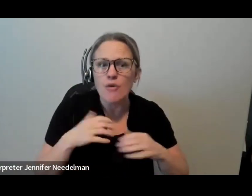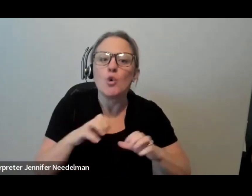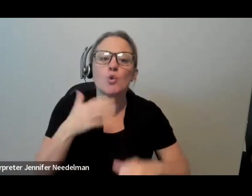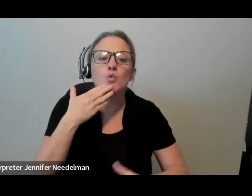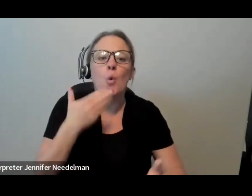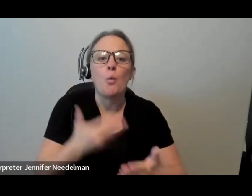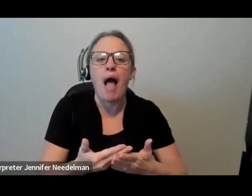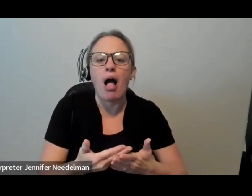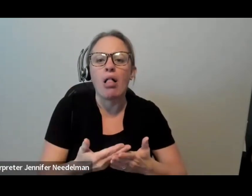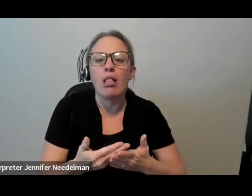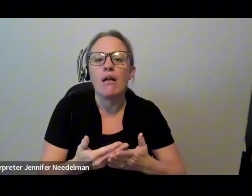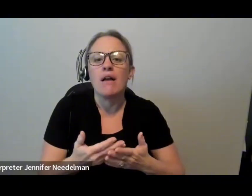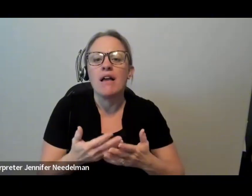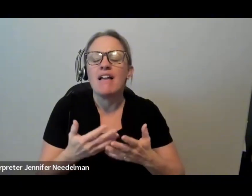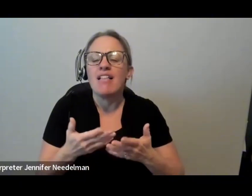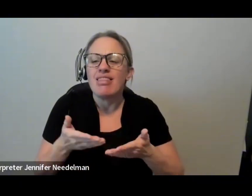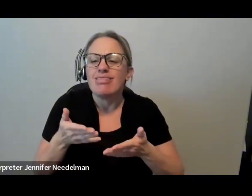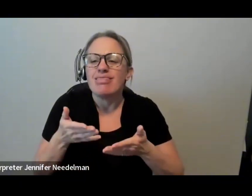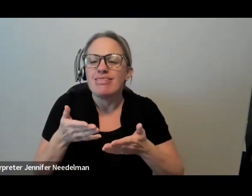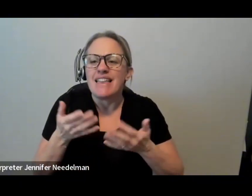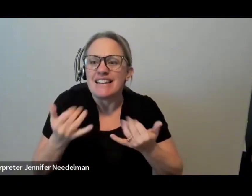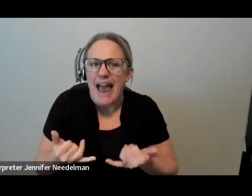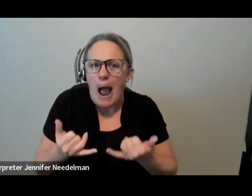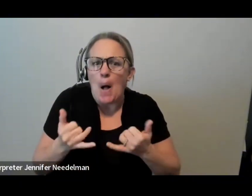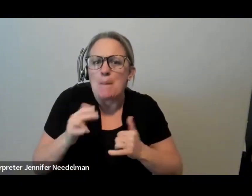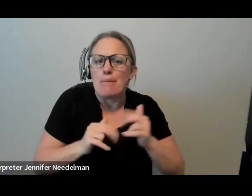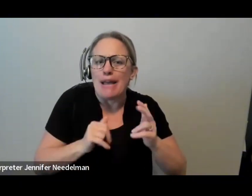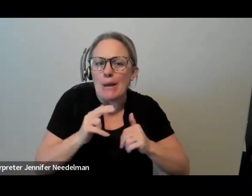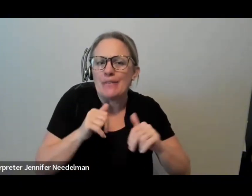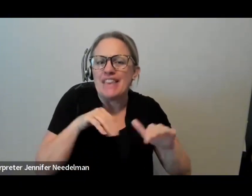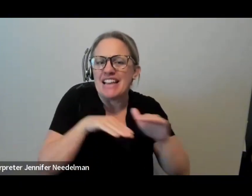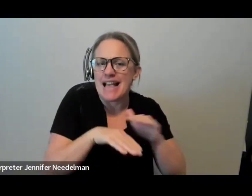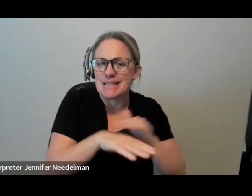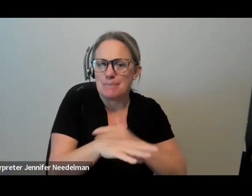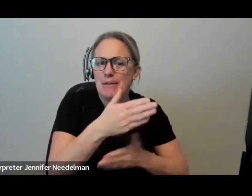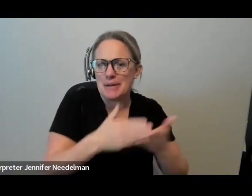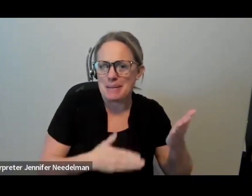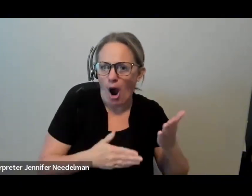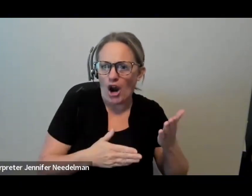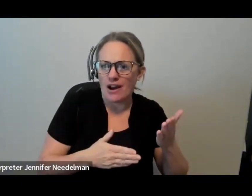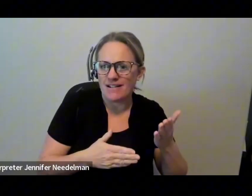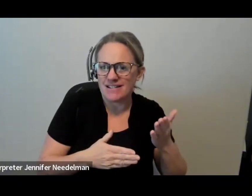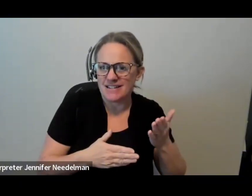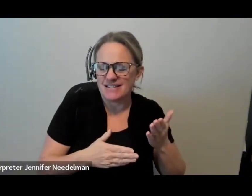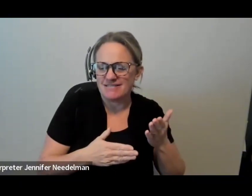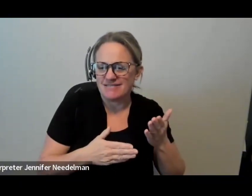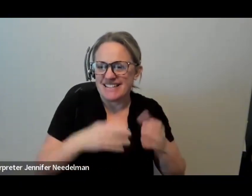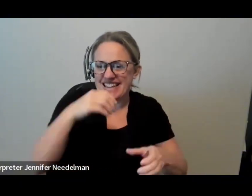Let's bring the accessibility piece into the equation here and let's ideate and innovate."